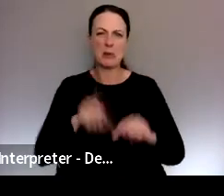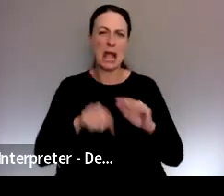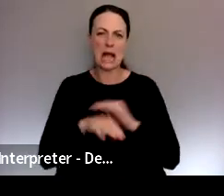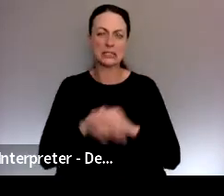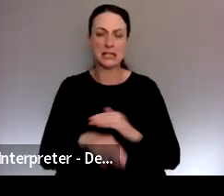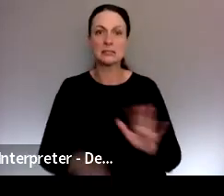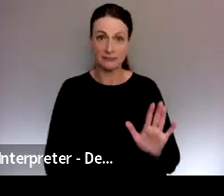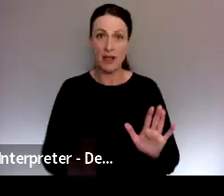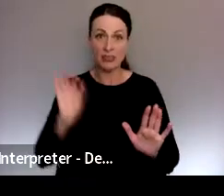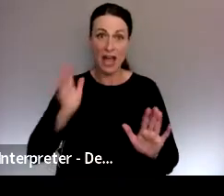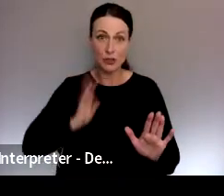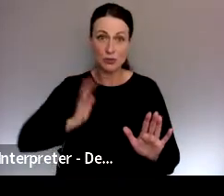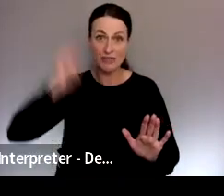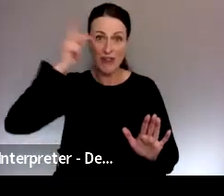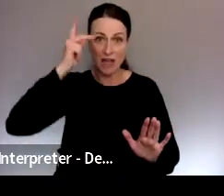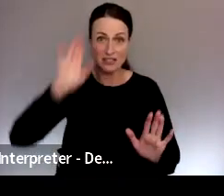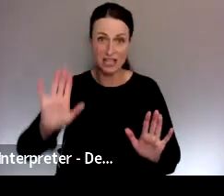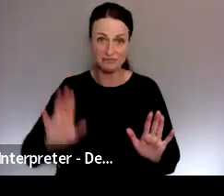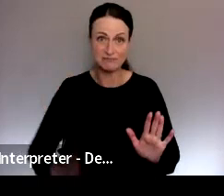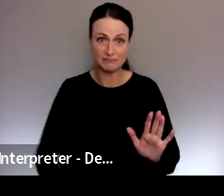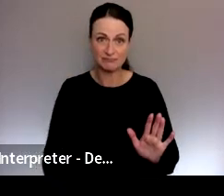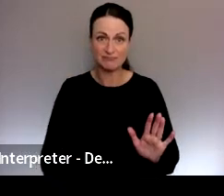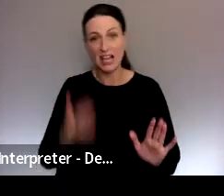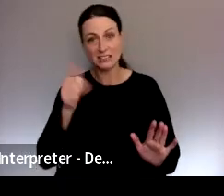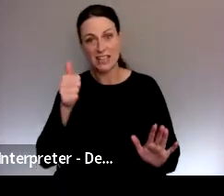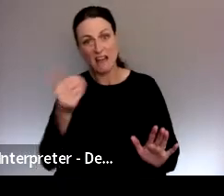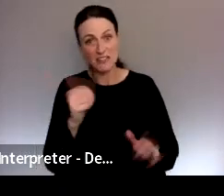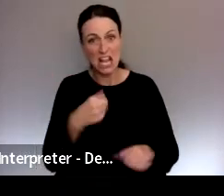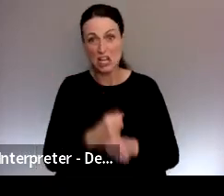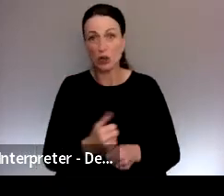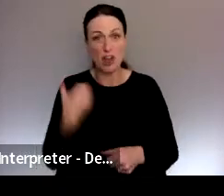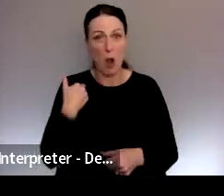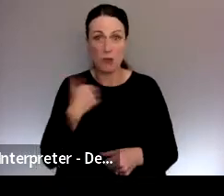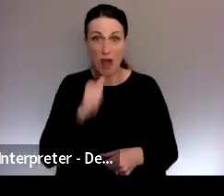That really used to be the philosophy about 10 or 15 years ago.